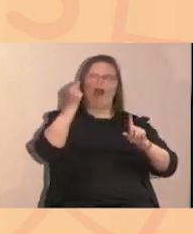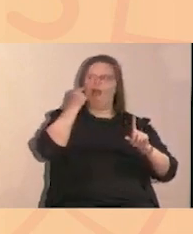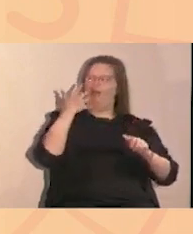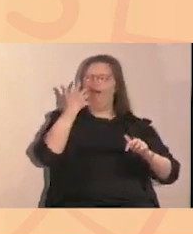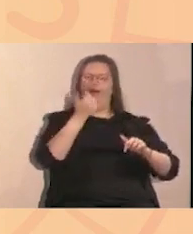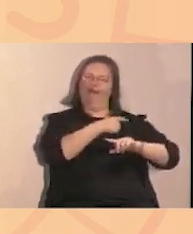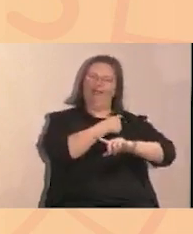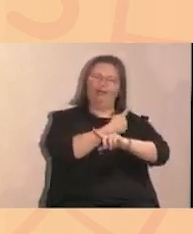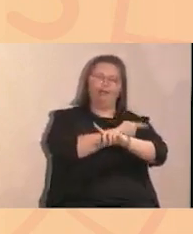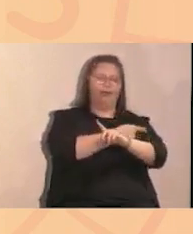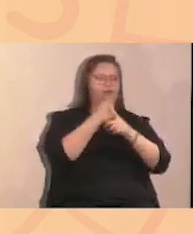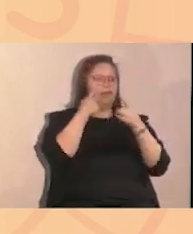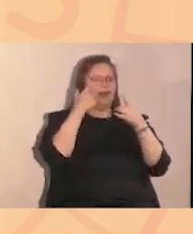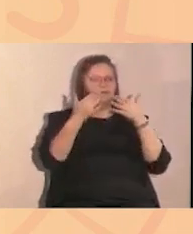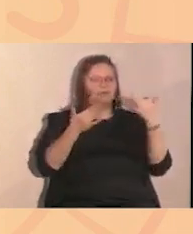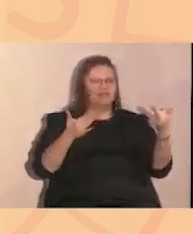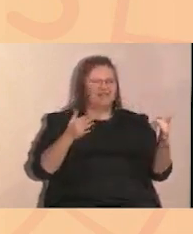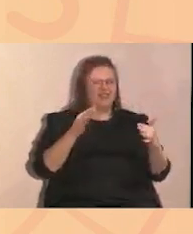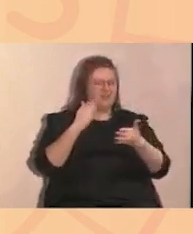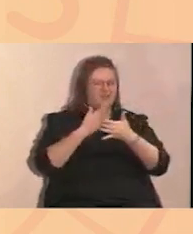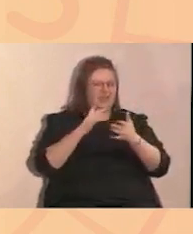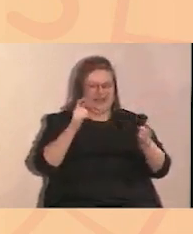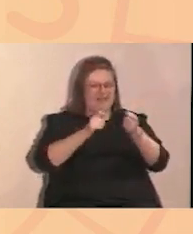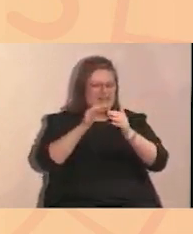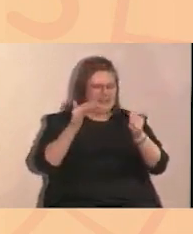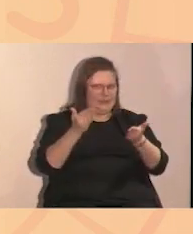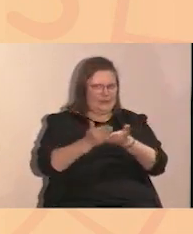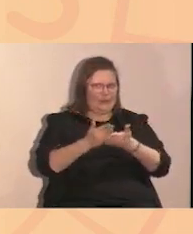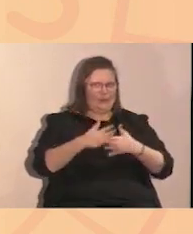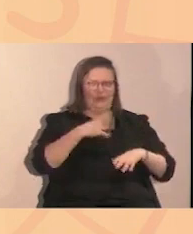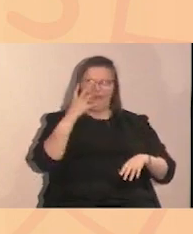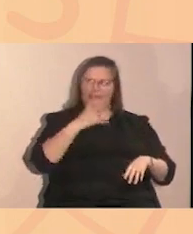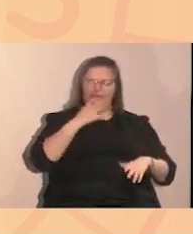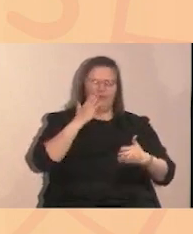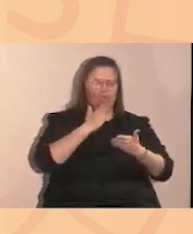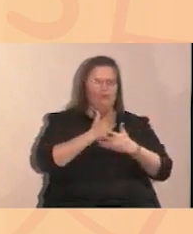and the exhibitions were unlikely to change the world. Again, another brutal truth, but a moment that I think many